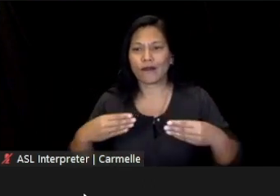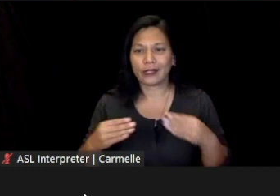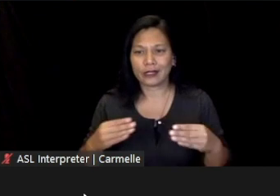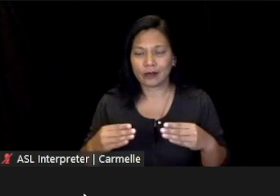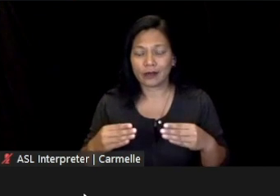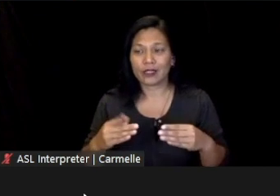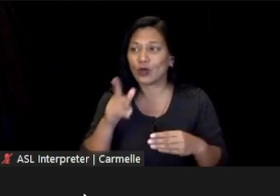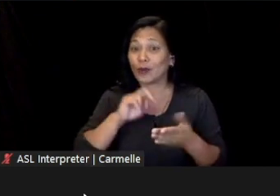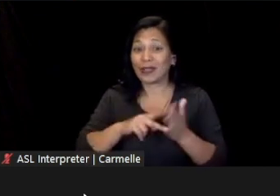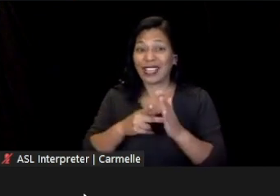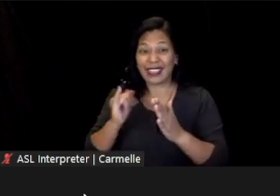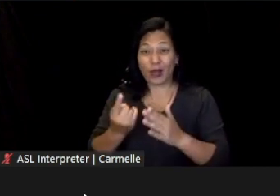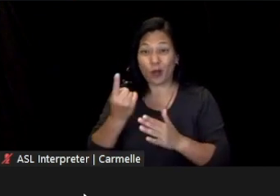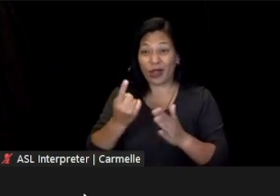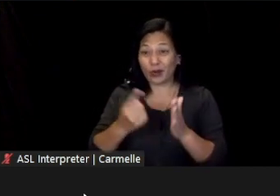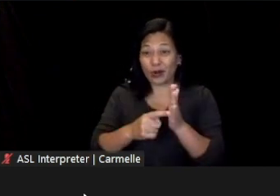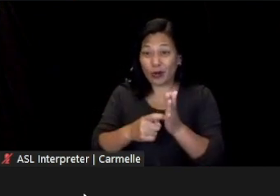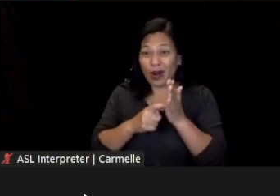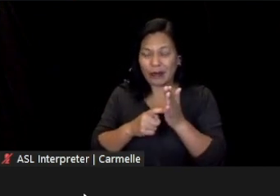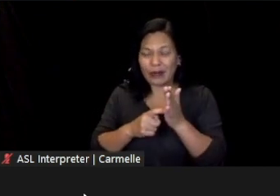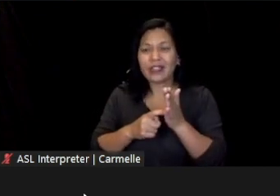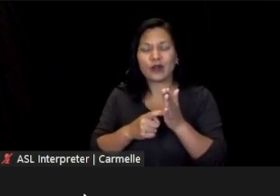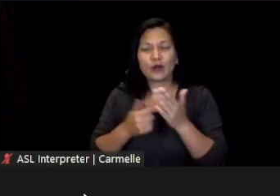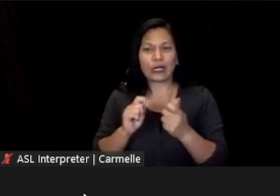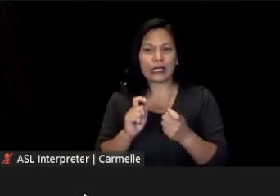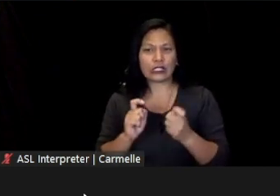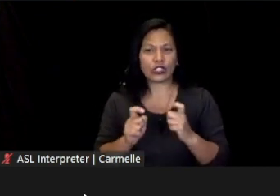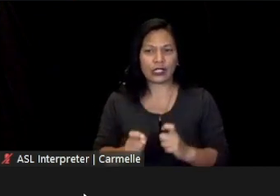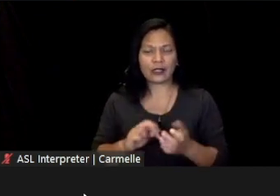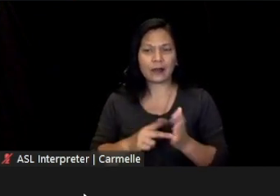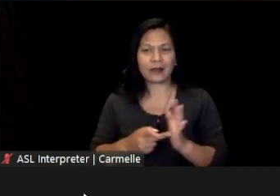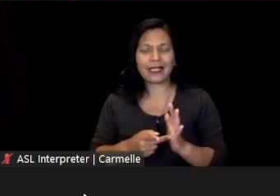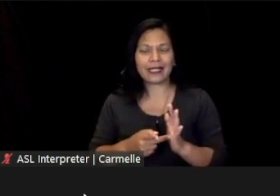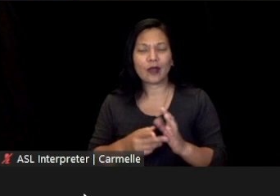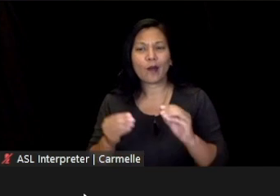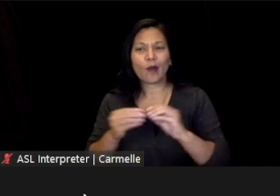for the gatekeeping function to, to unlock CMF funds.